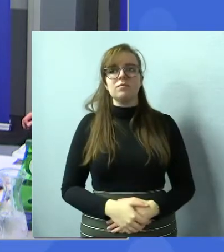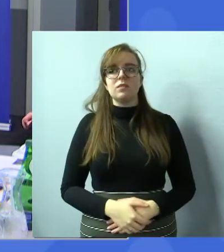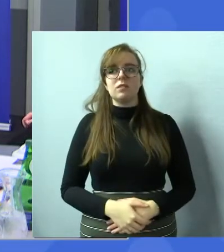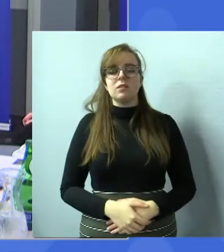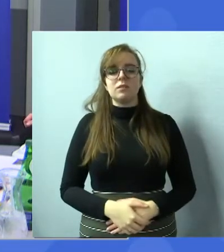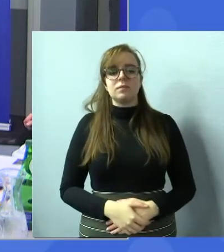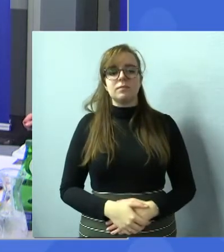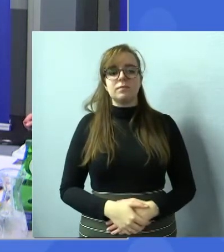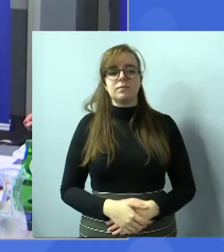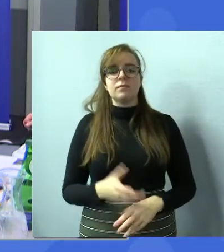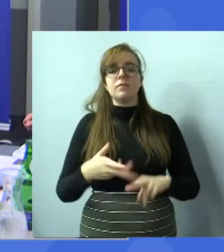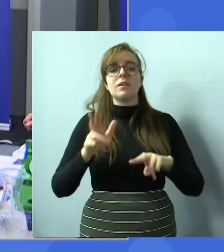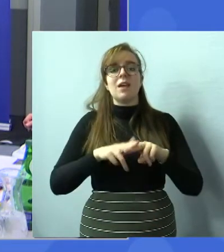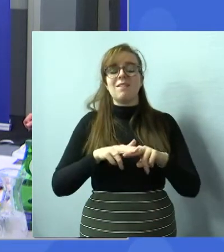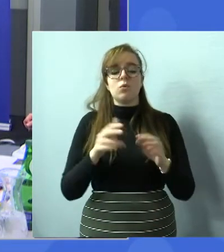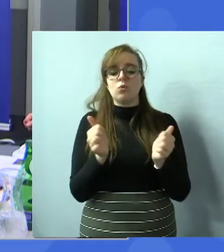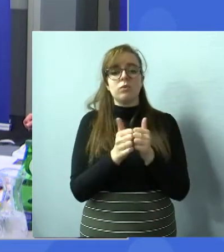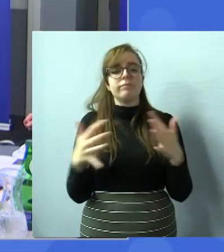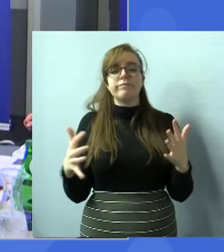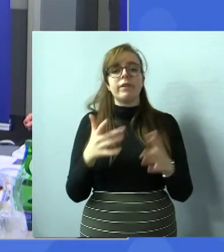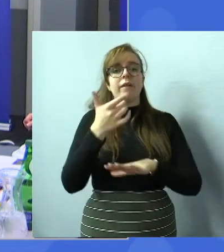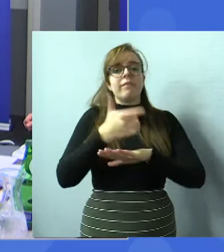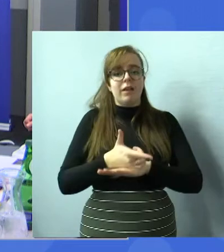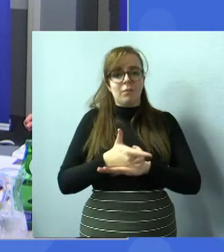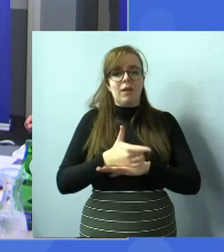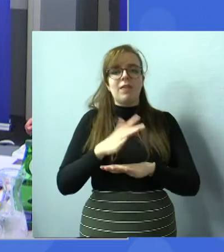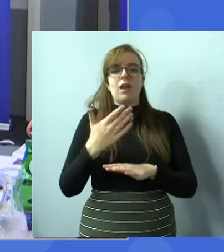to filming then please that your table facilitator know if you have any